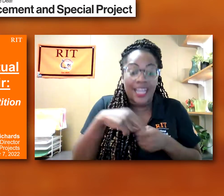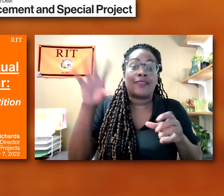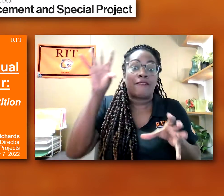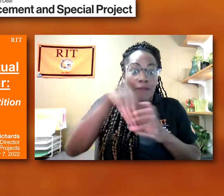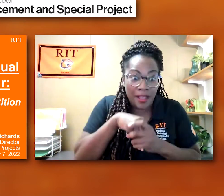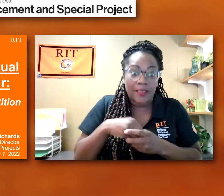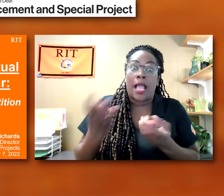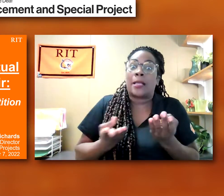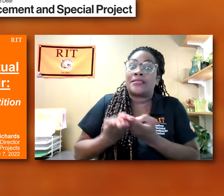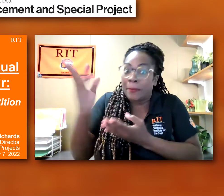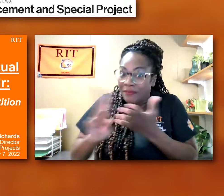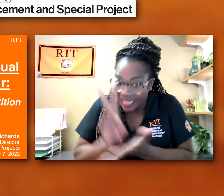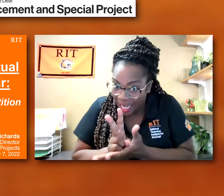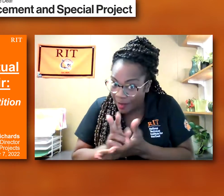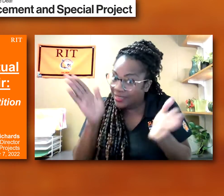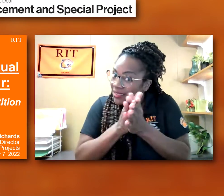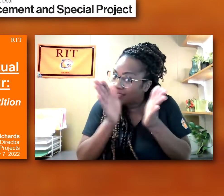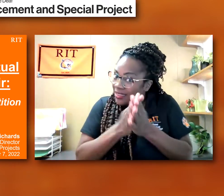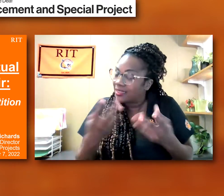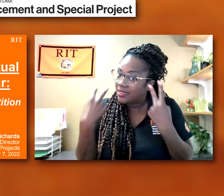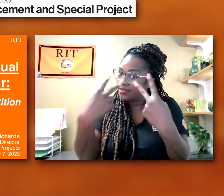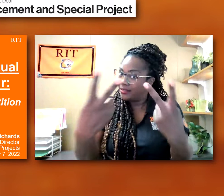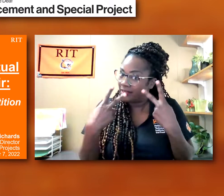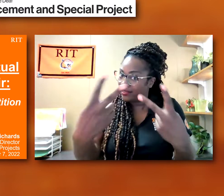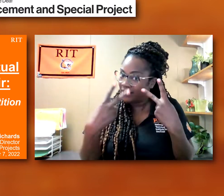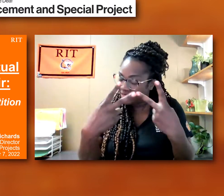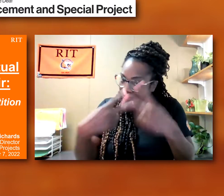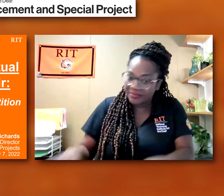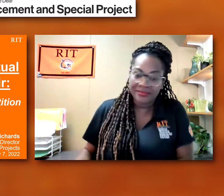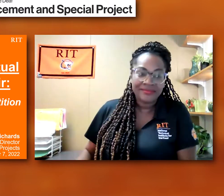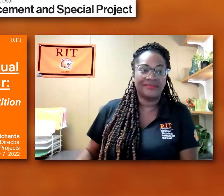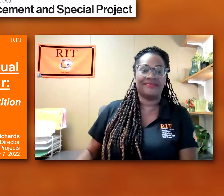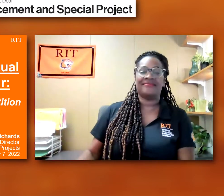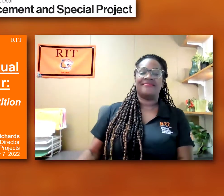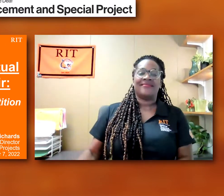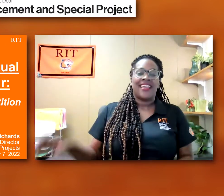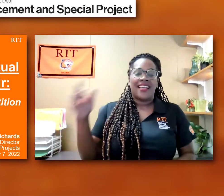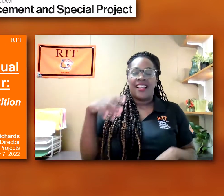and have you all participate and engage, and we've got a few videos and stuff, so I'm hoping